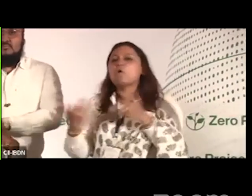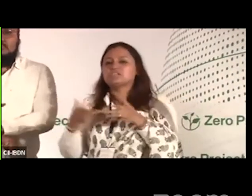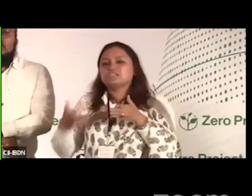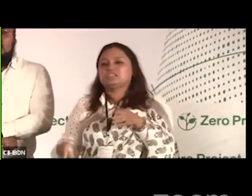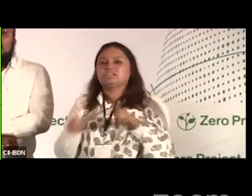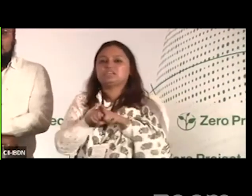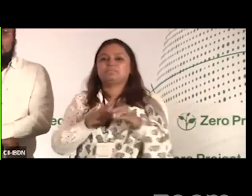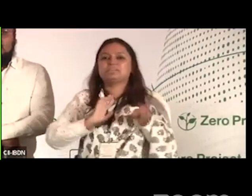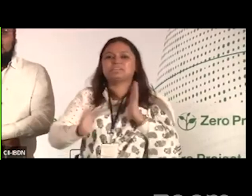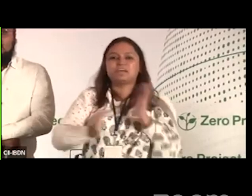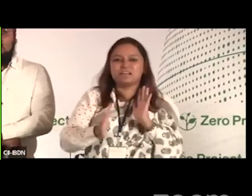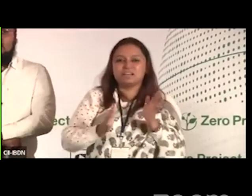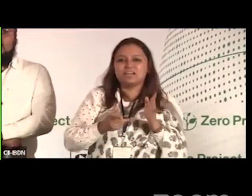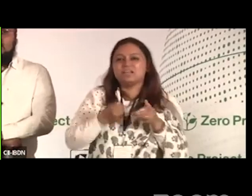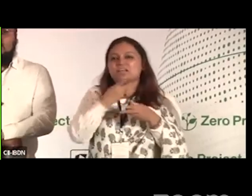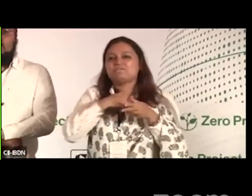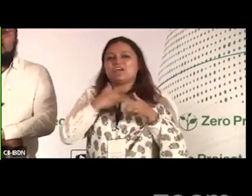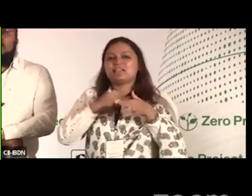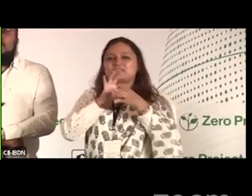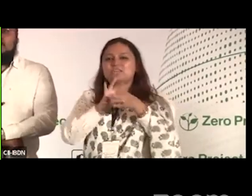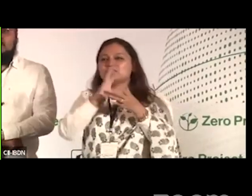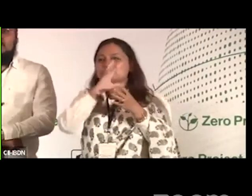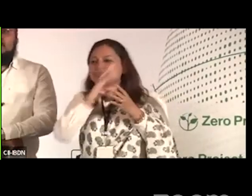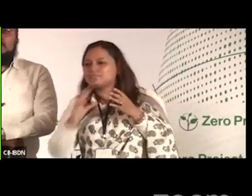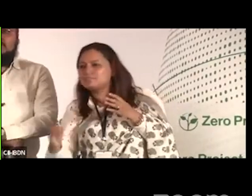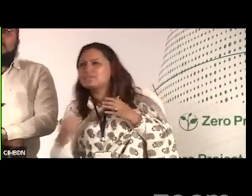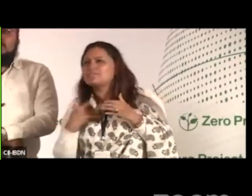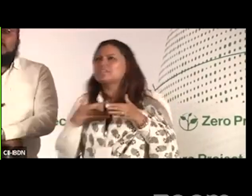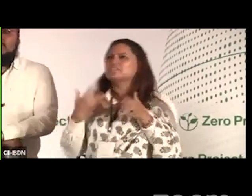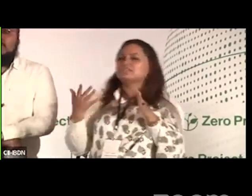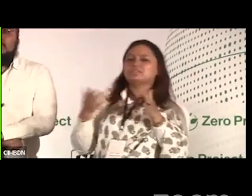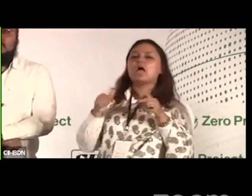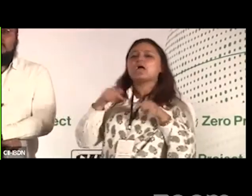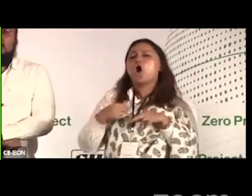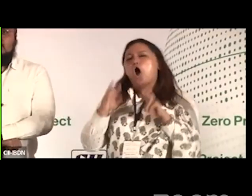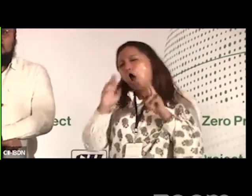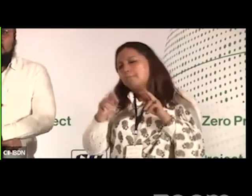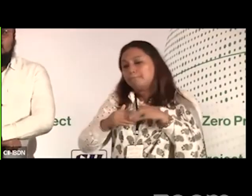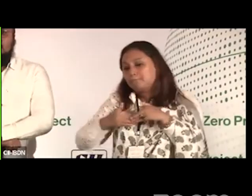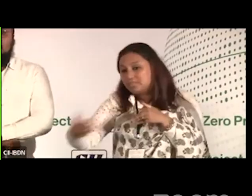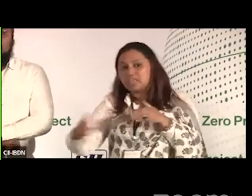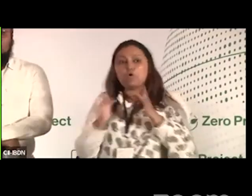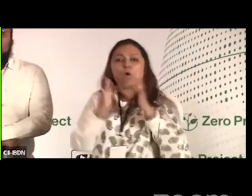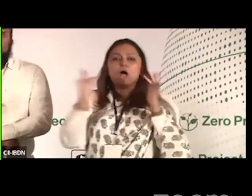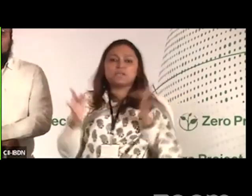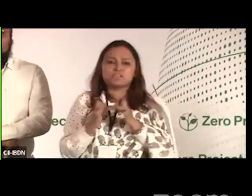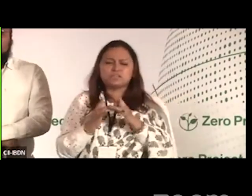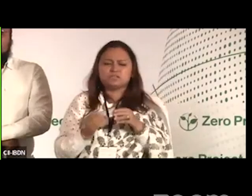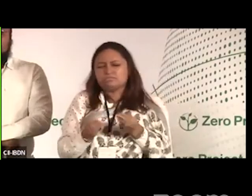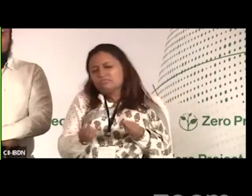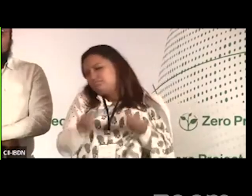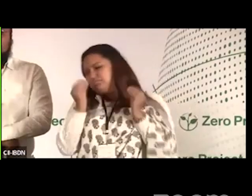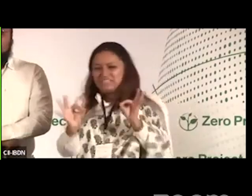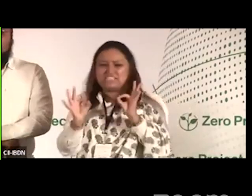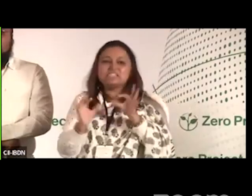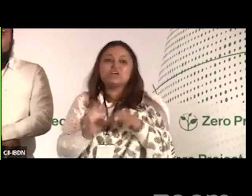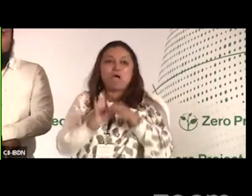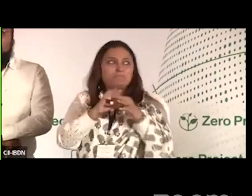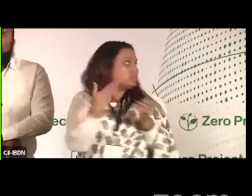How would you feel so some Sometimes that happens with the quality of access for me. I want you to think about that while you go.